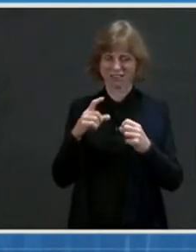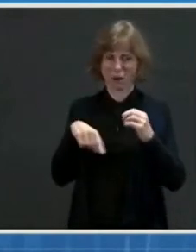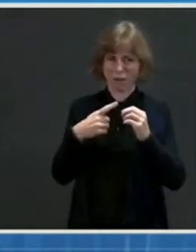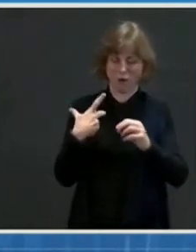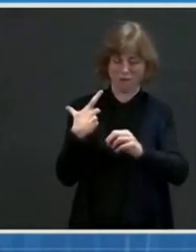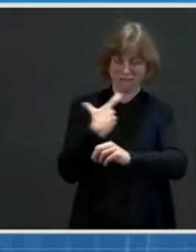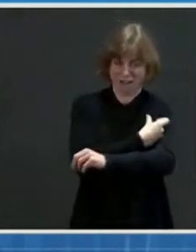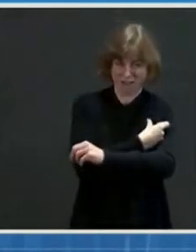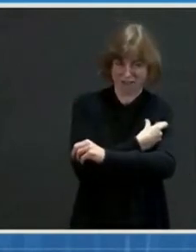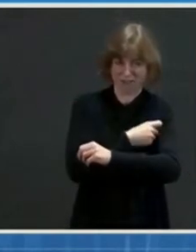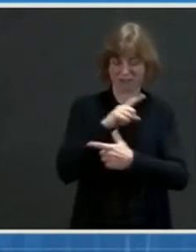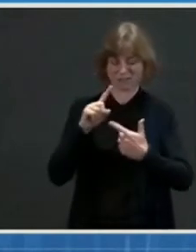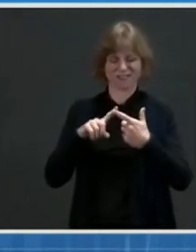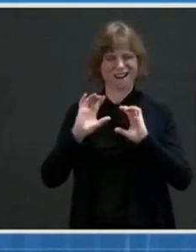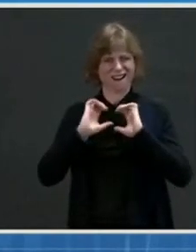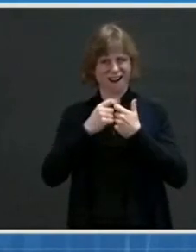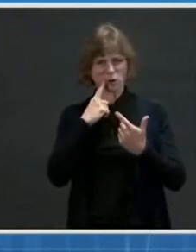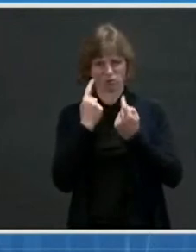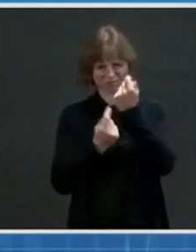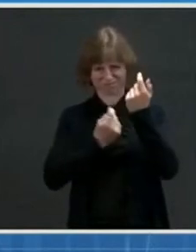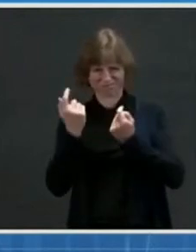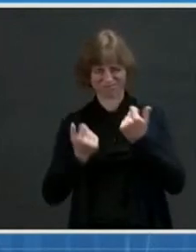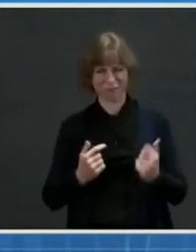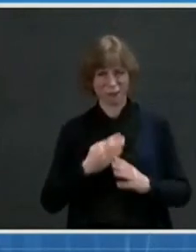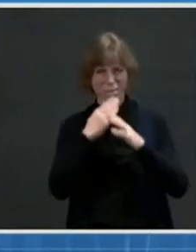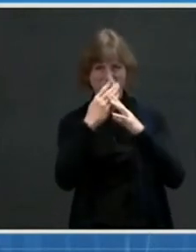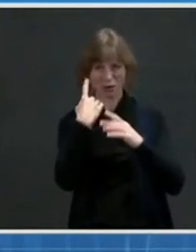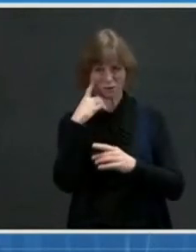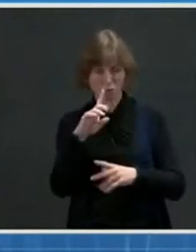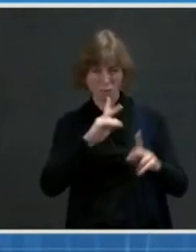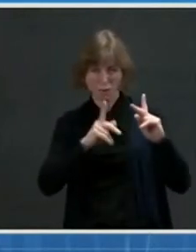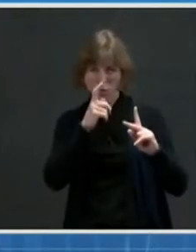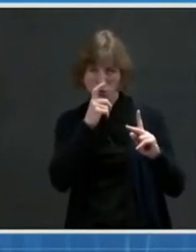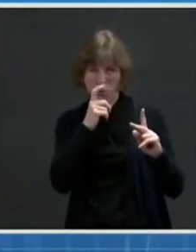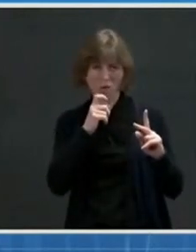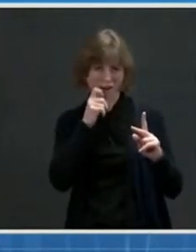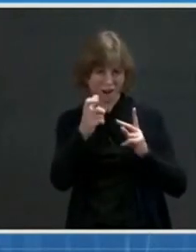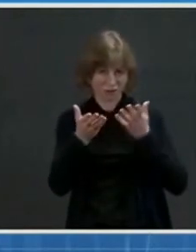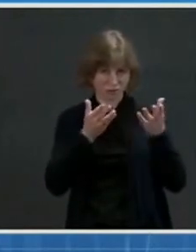CONFIDENCE AND HOW TO ELIMINATE